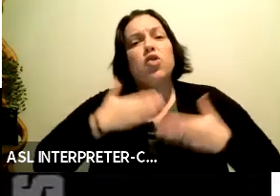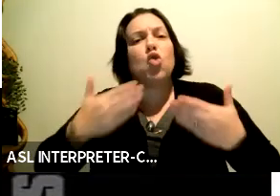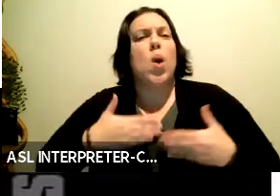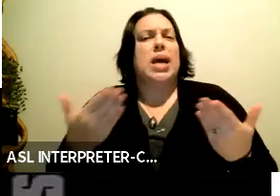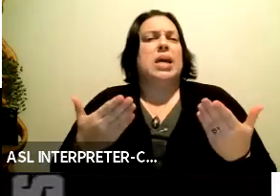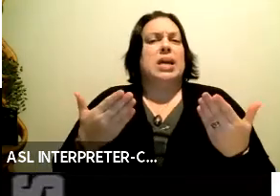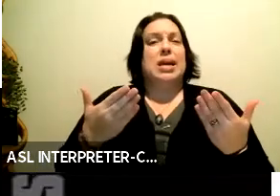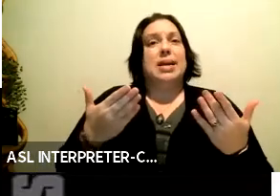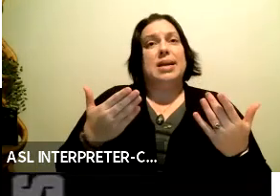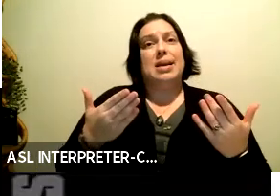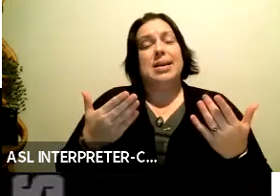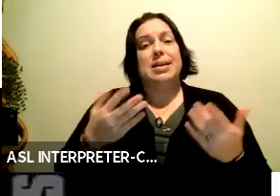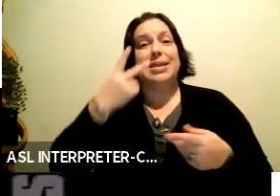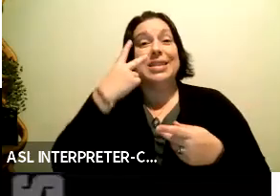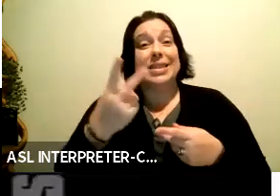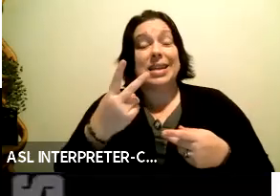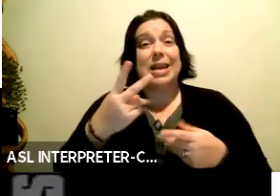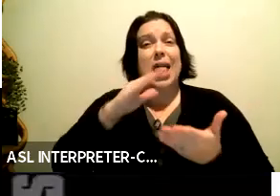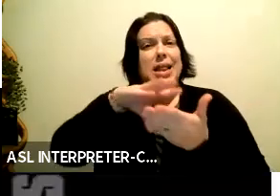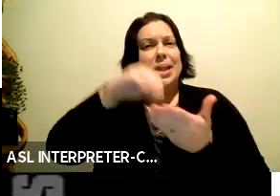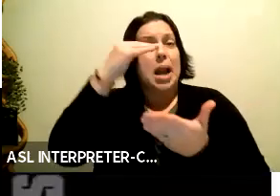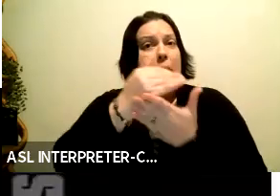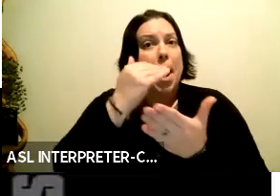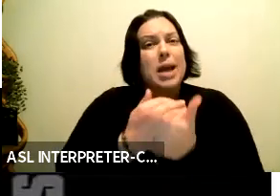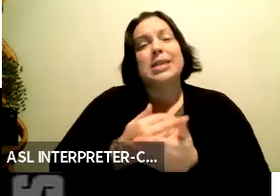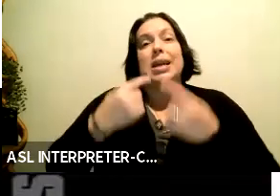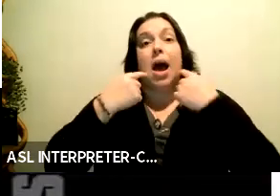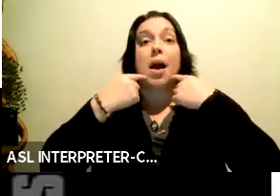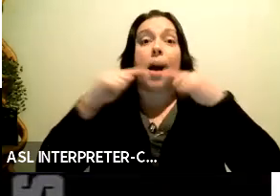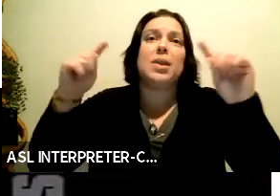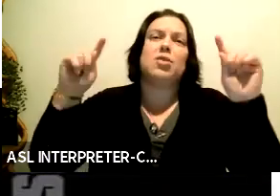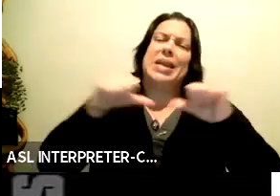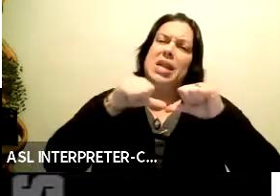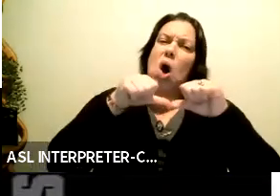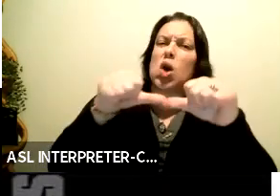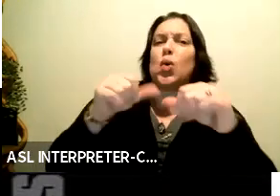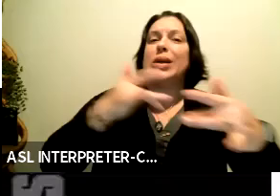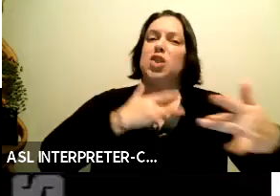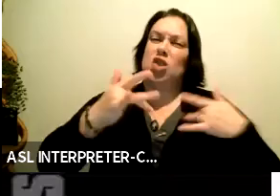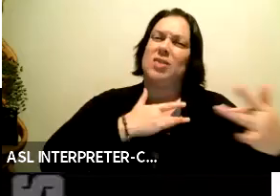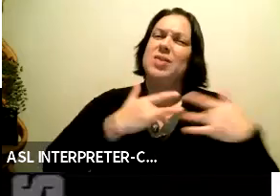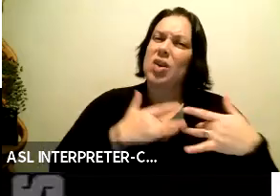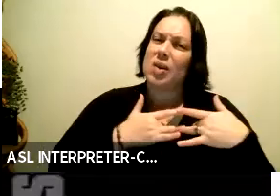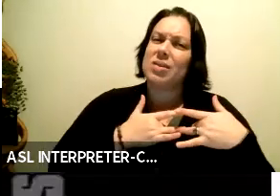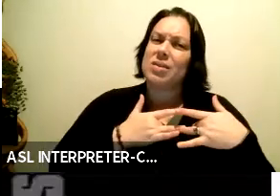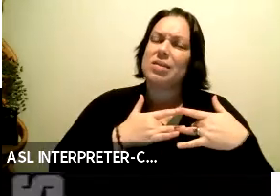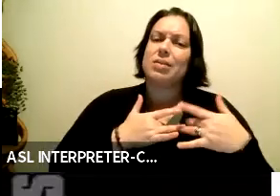to capture lessons learned, accomplishments, and ongoing concerns for future waves and events that